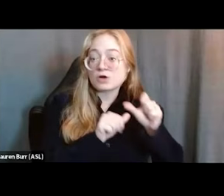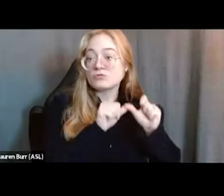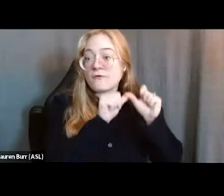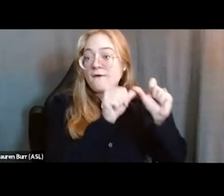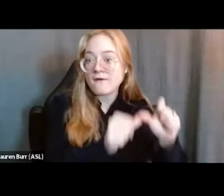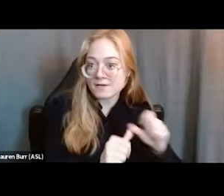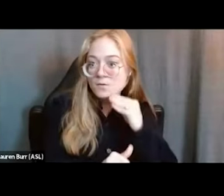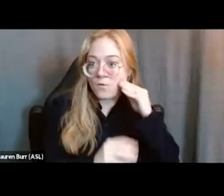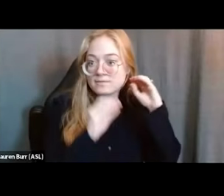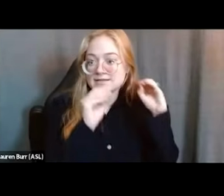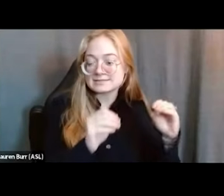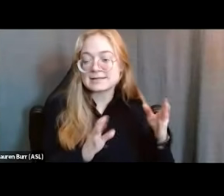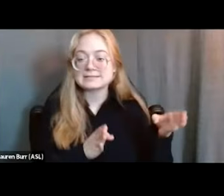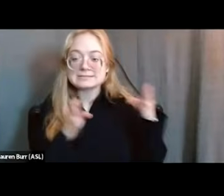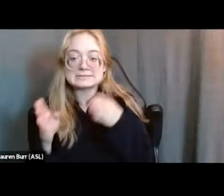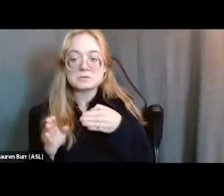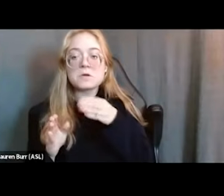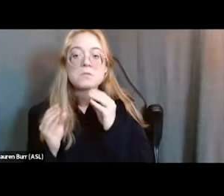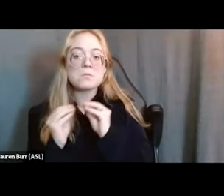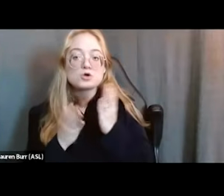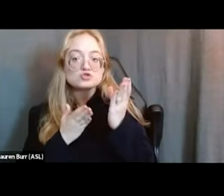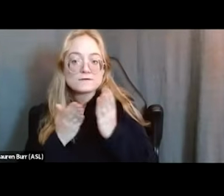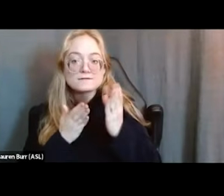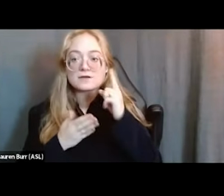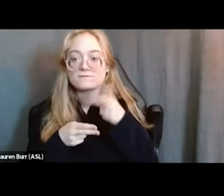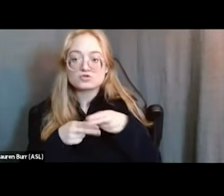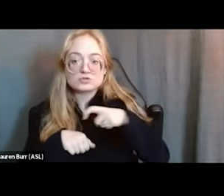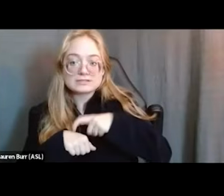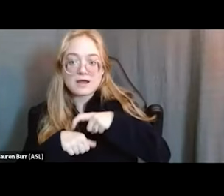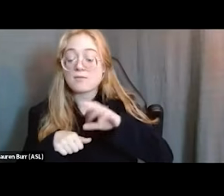versus those who may be seeking services and supports for homelessness for the very first time.